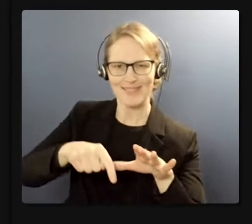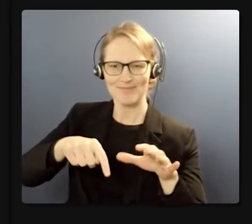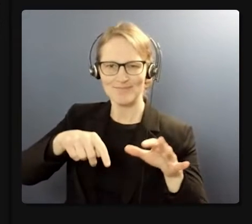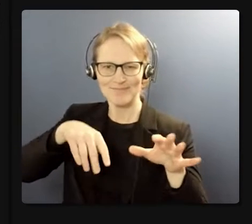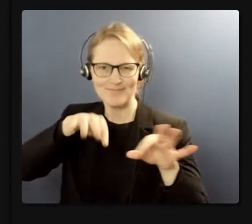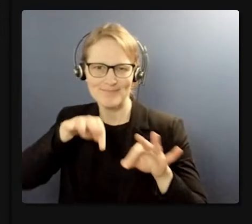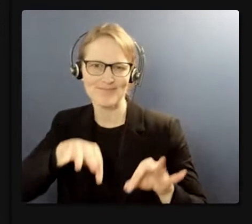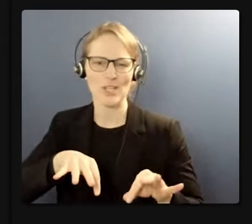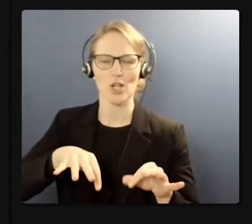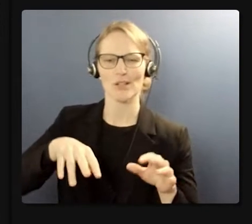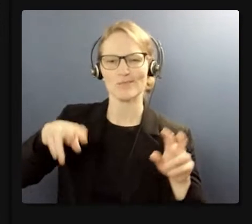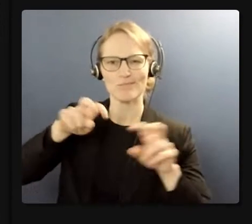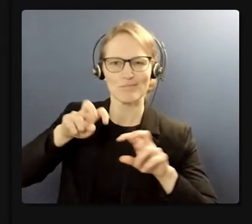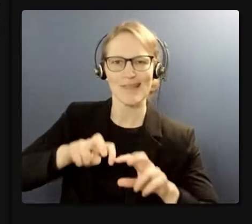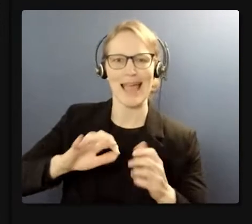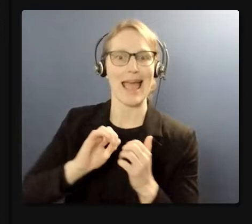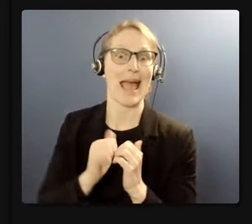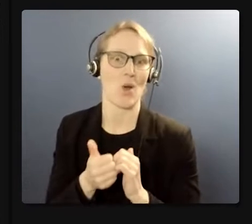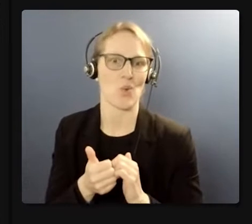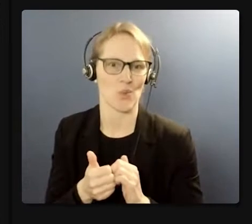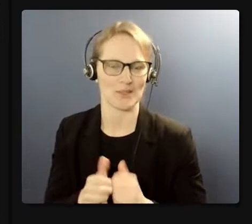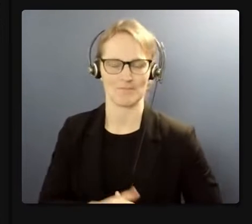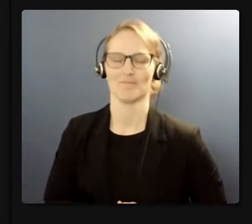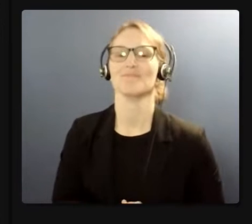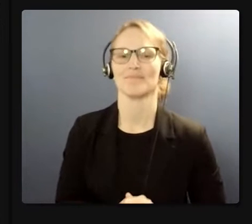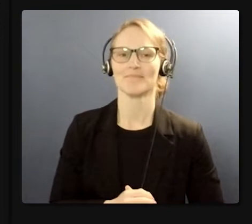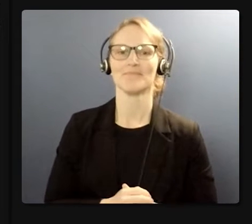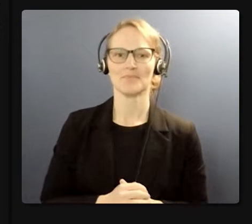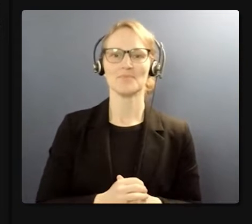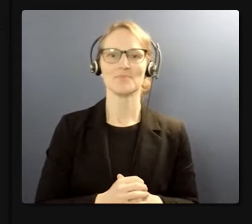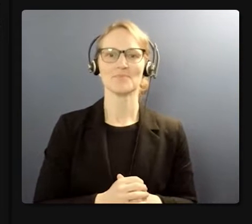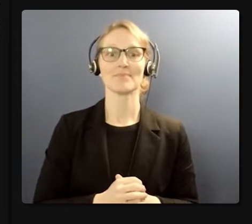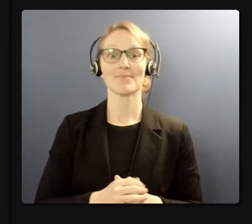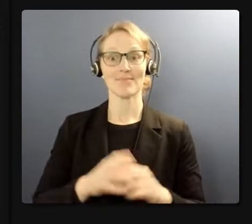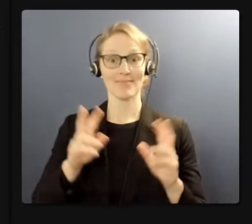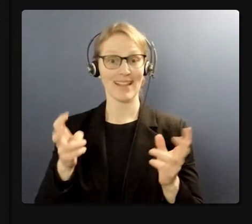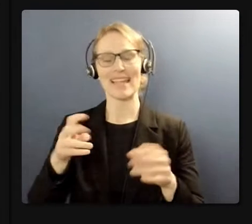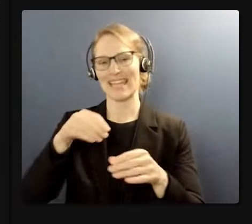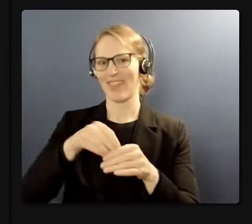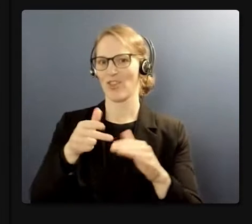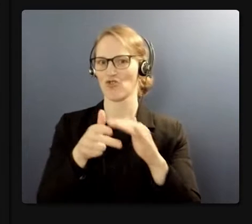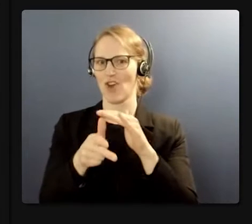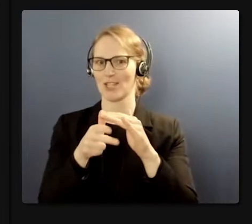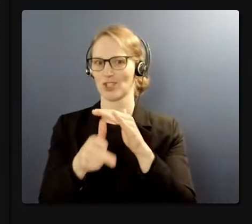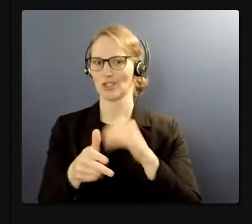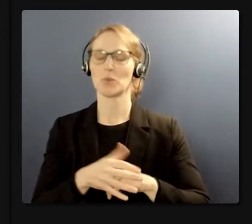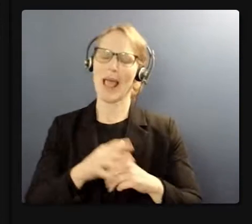While the process described in this video or in this presentation